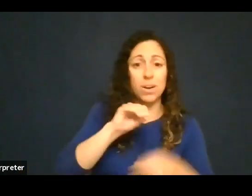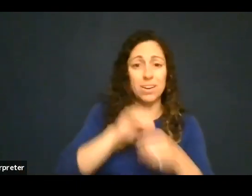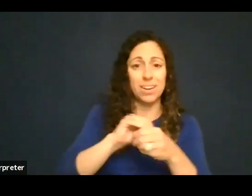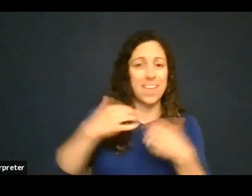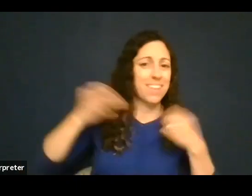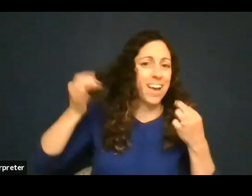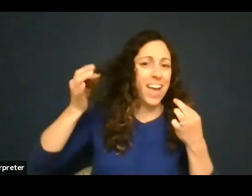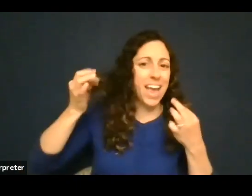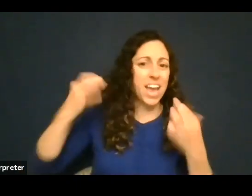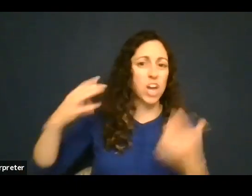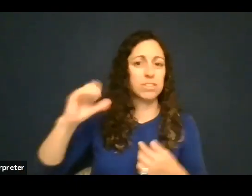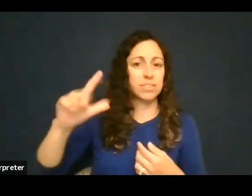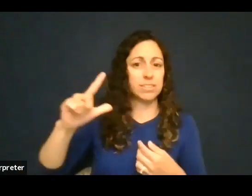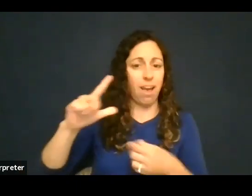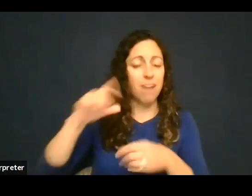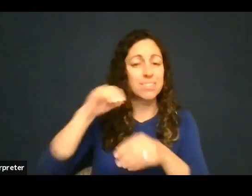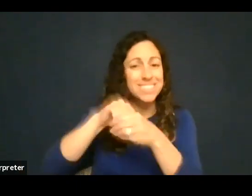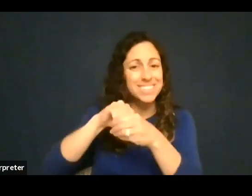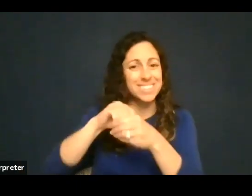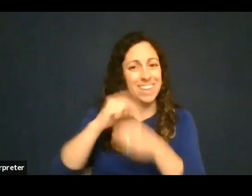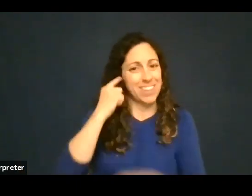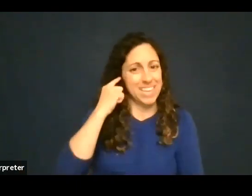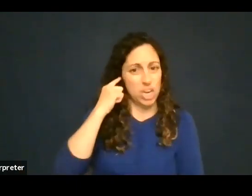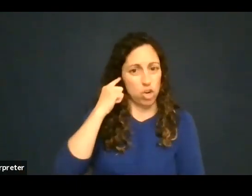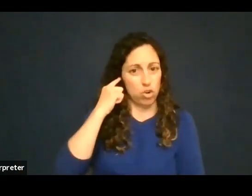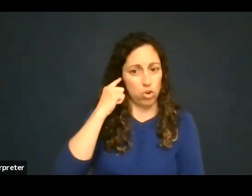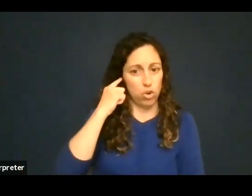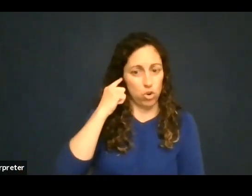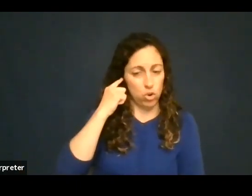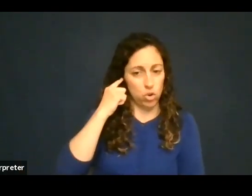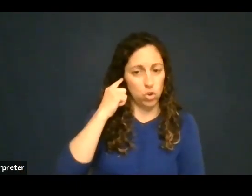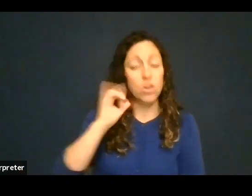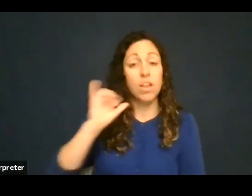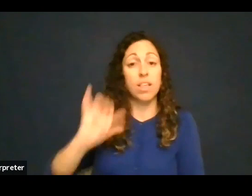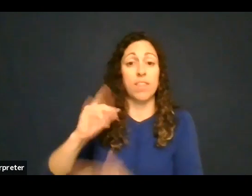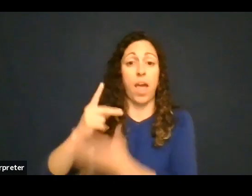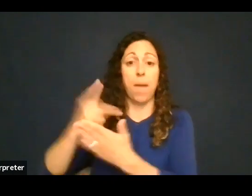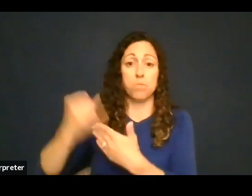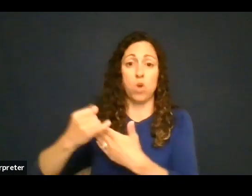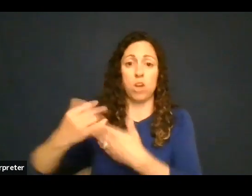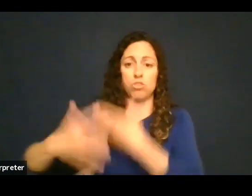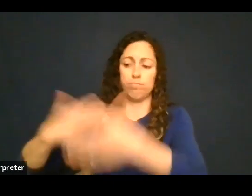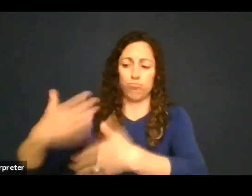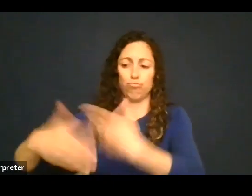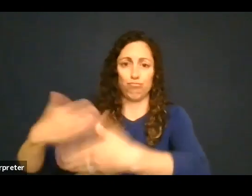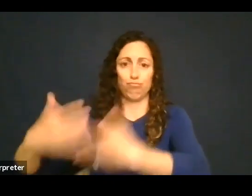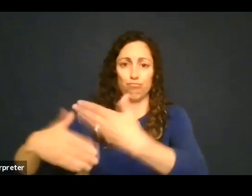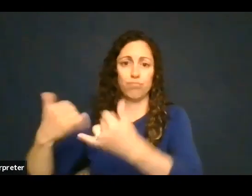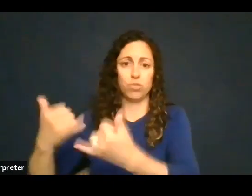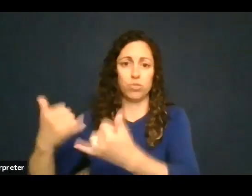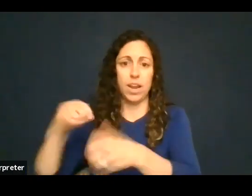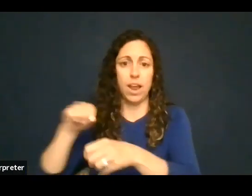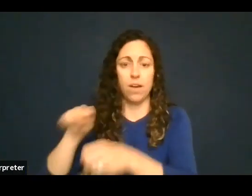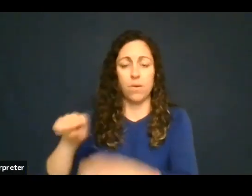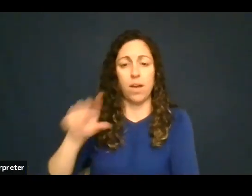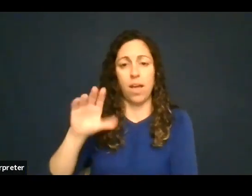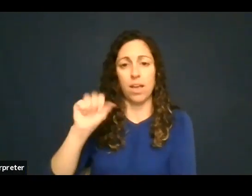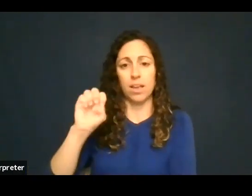And that project is ongoing at Case Western Reserve University in Cleveland.